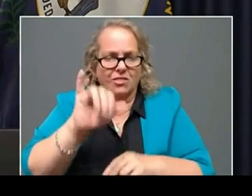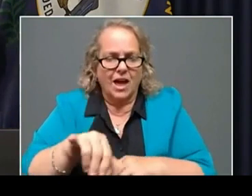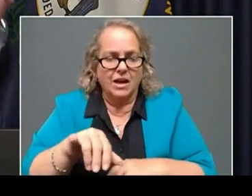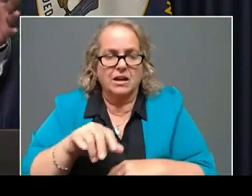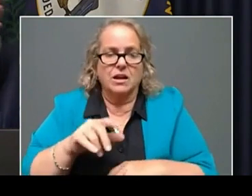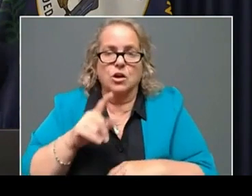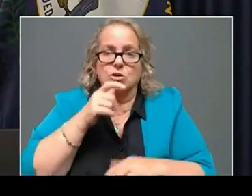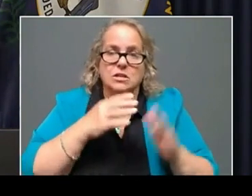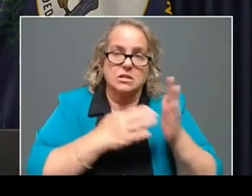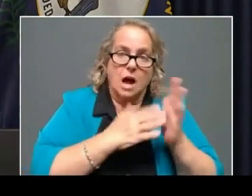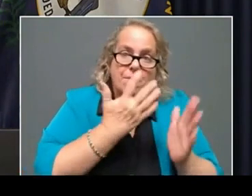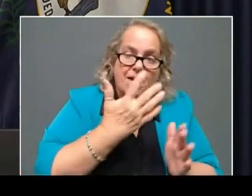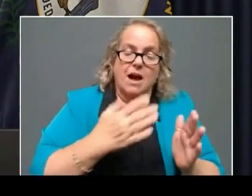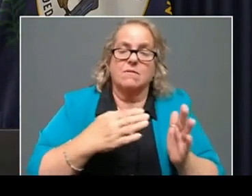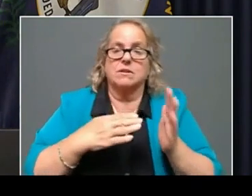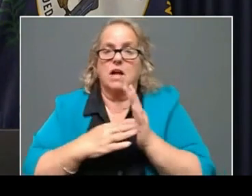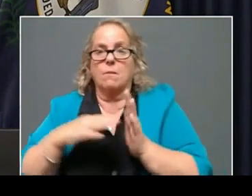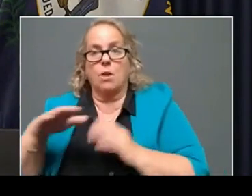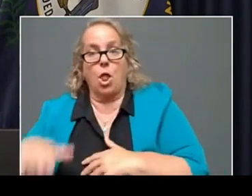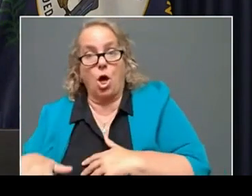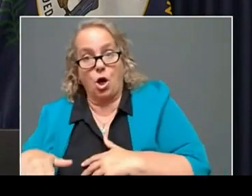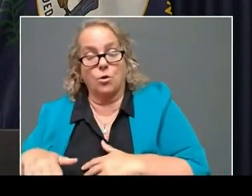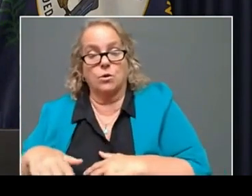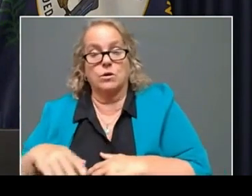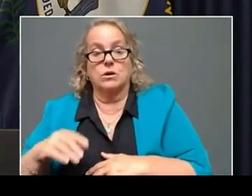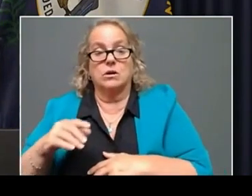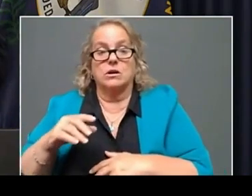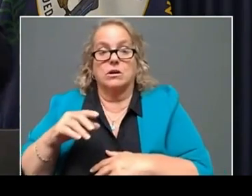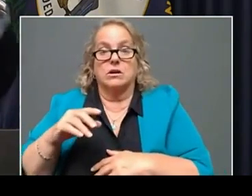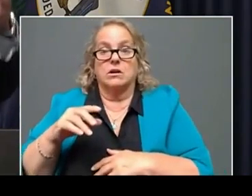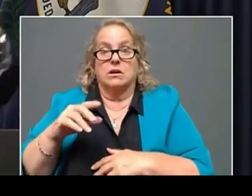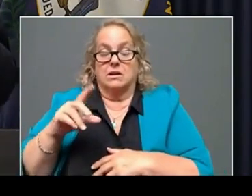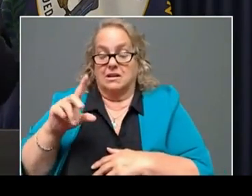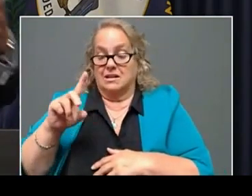on the negative side. The vaccines on the positive side about about what data